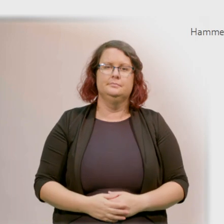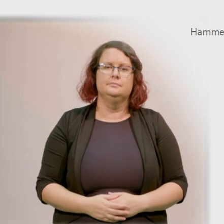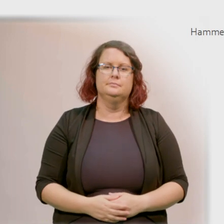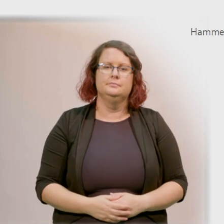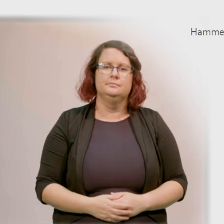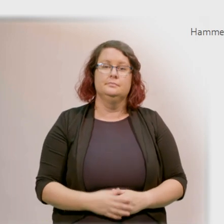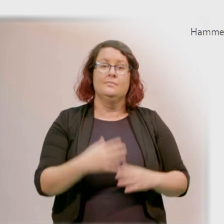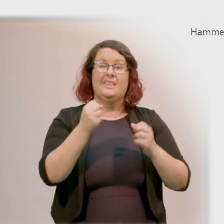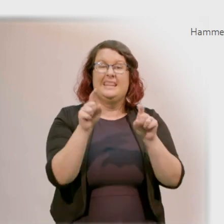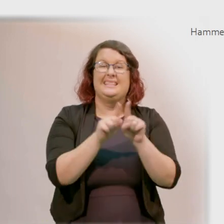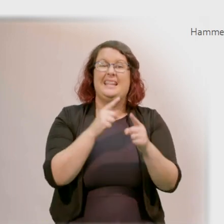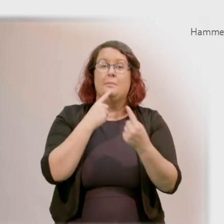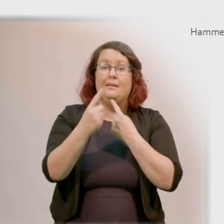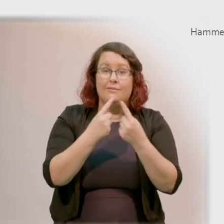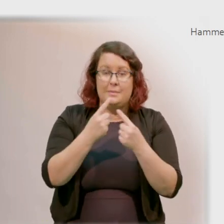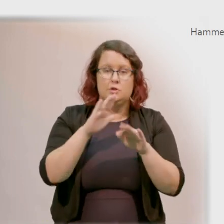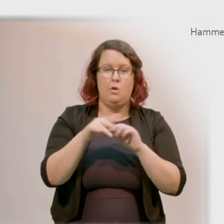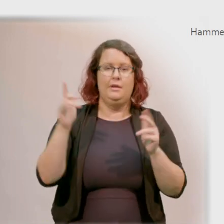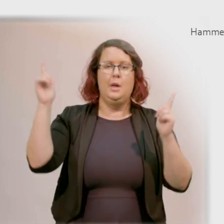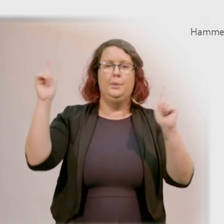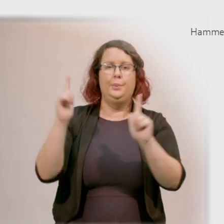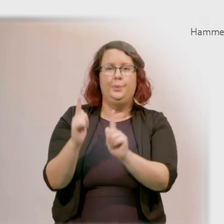This graph provides the same information relating to the decline